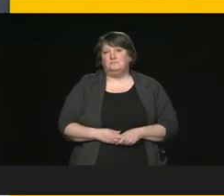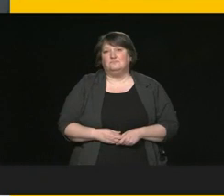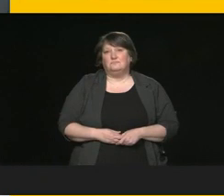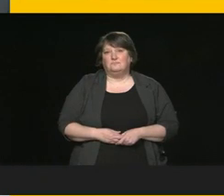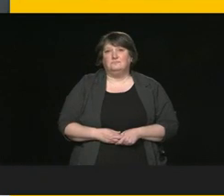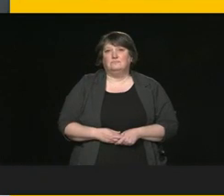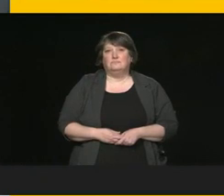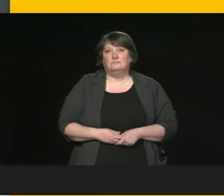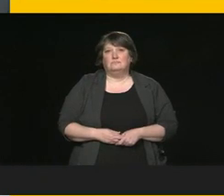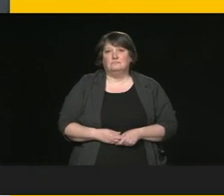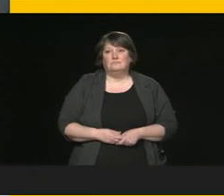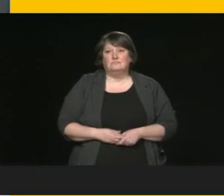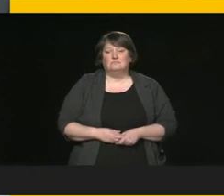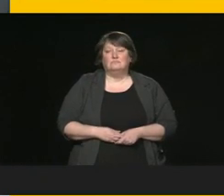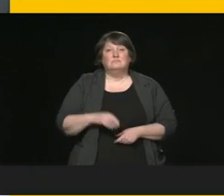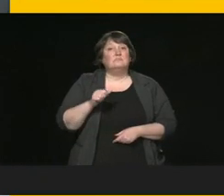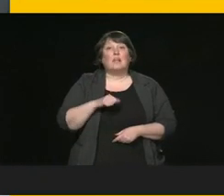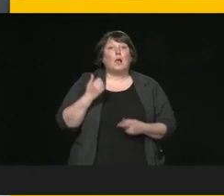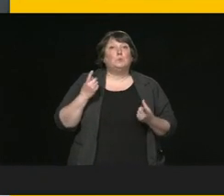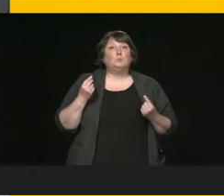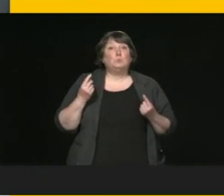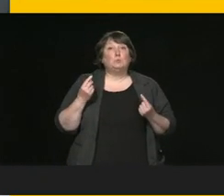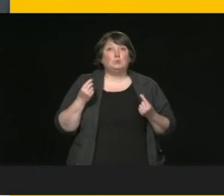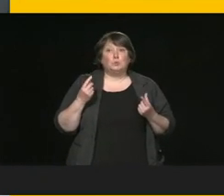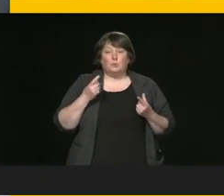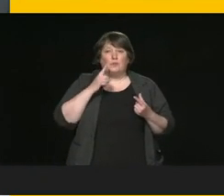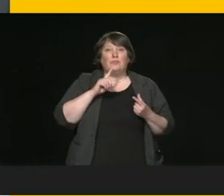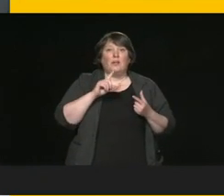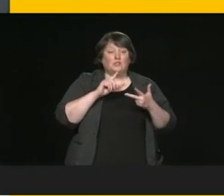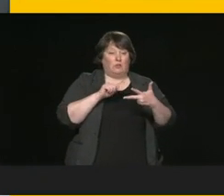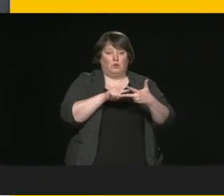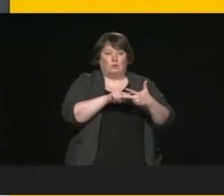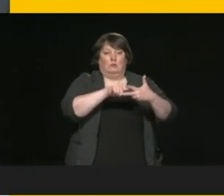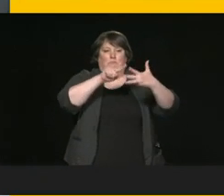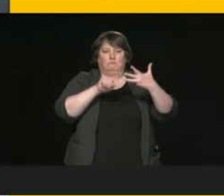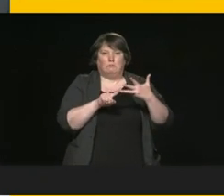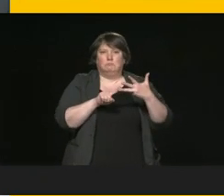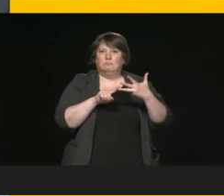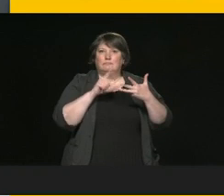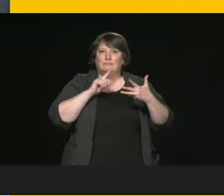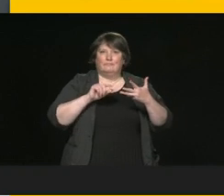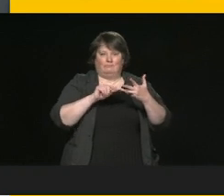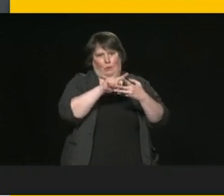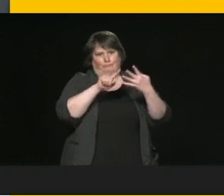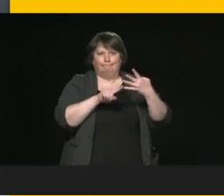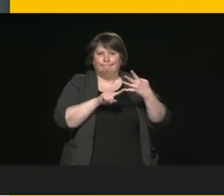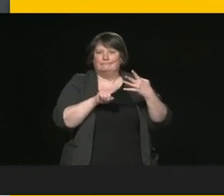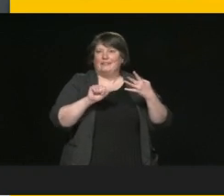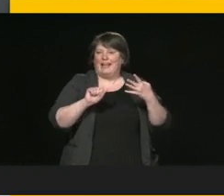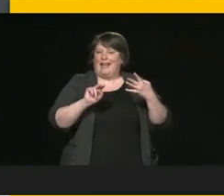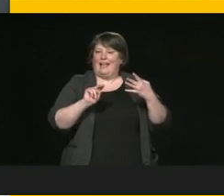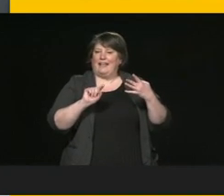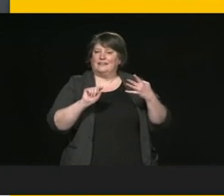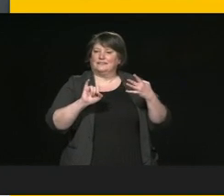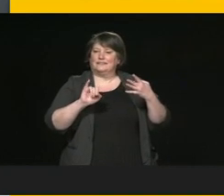ALSO THEN, OF COURSE, WE ARE EXAMINING THE ANTIBODY TESTS.